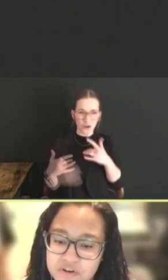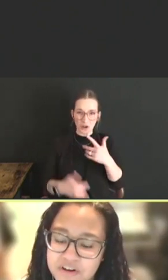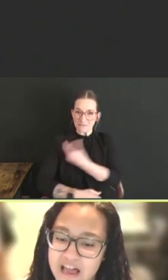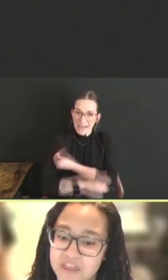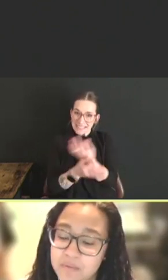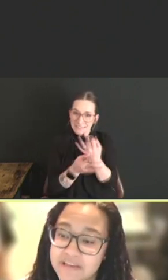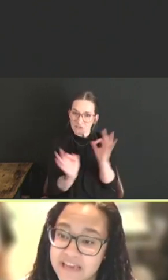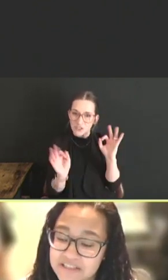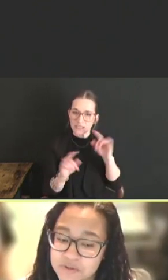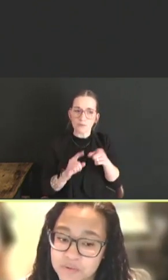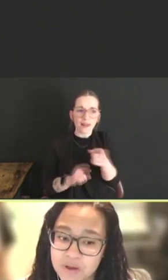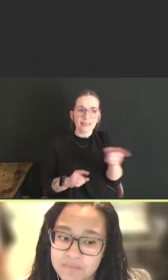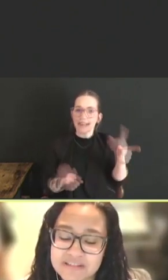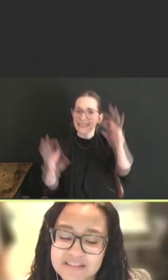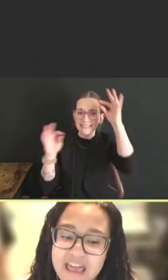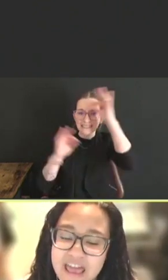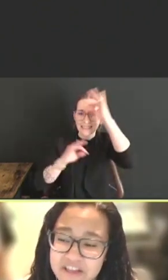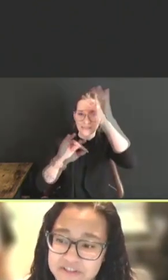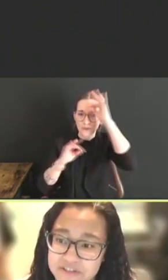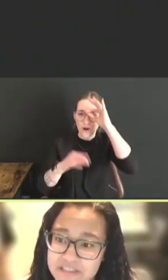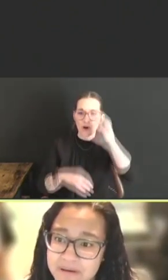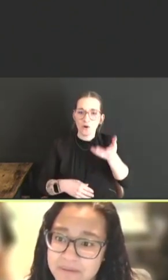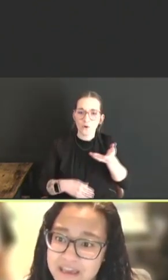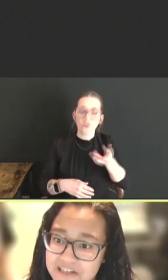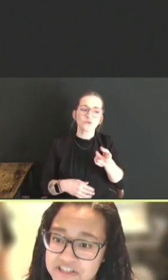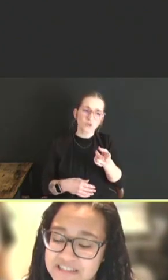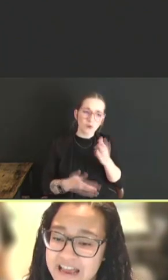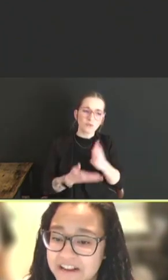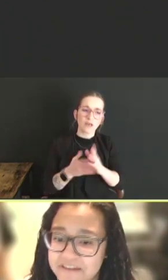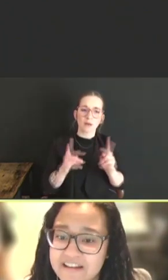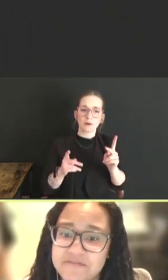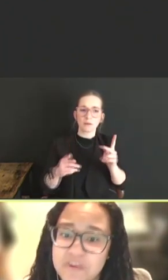wondering how they would get to appointments, and concerns about managing side effects if